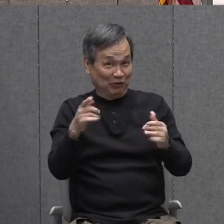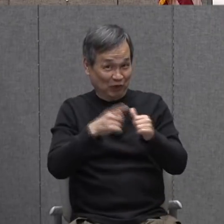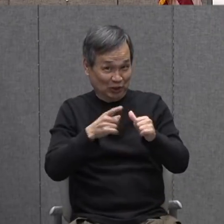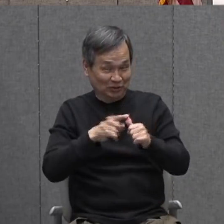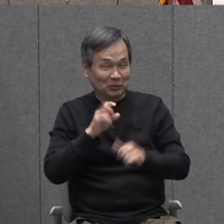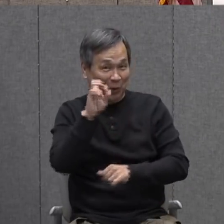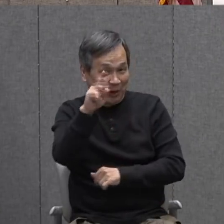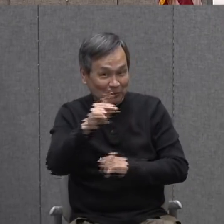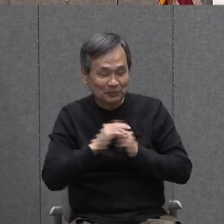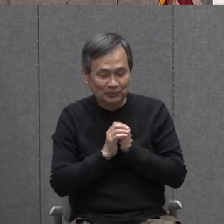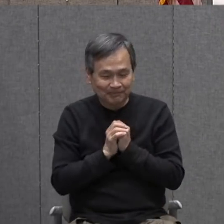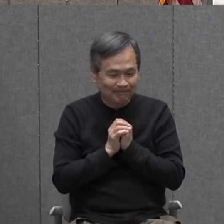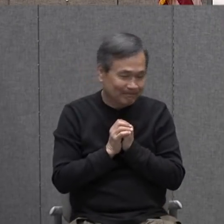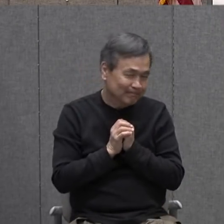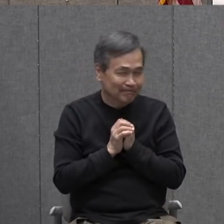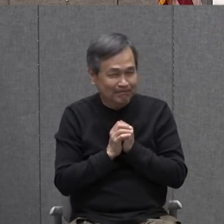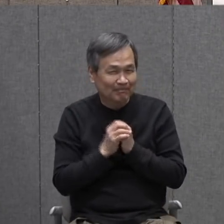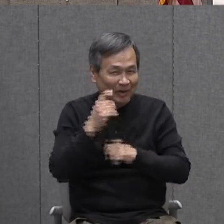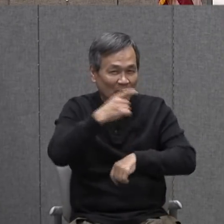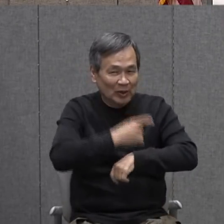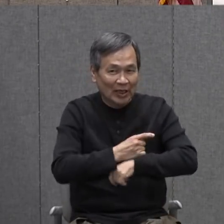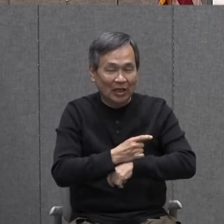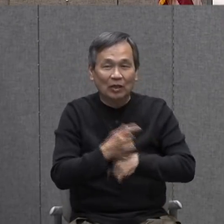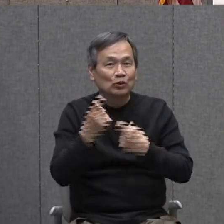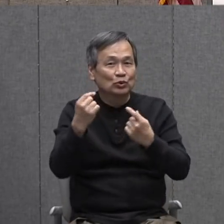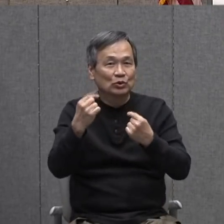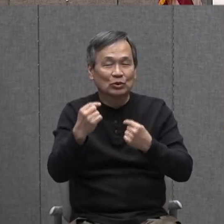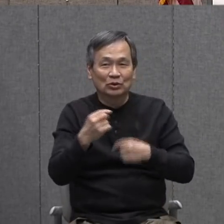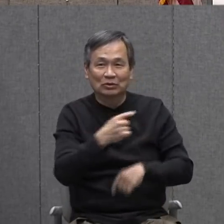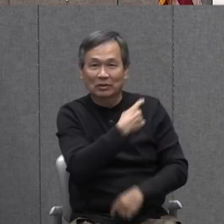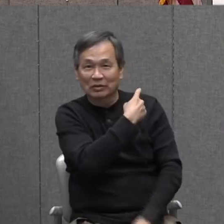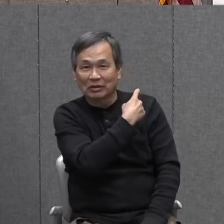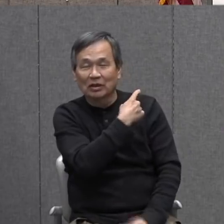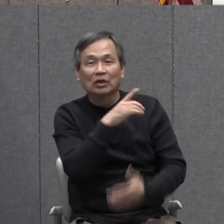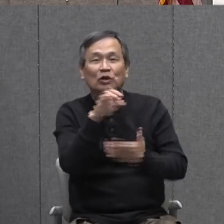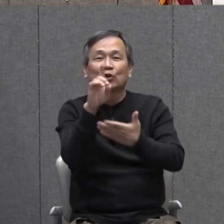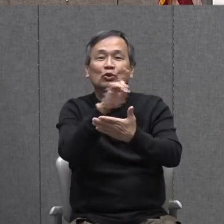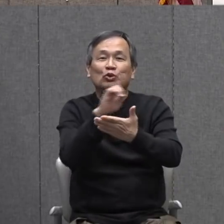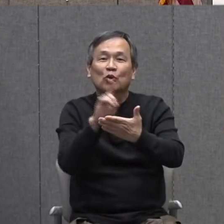So today we are going to be working on a drawing. So we are gonna need